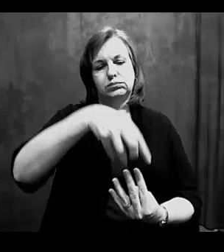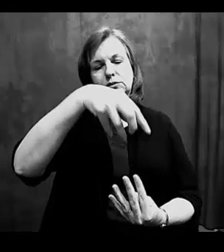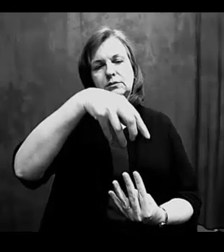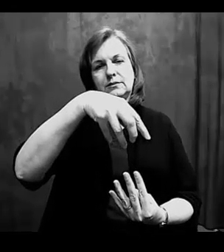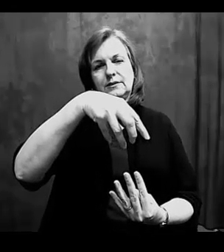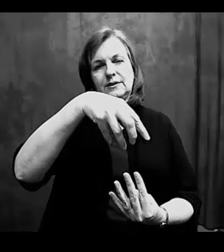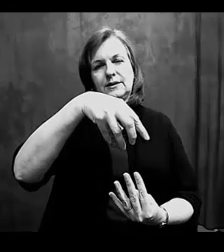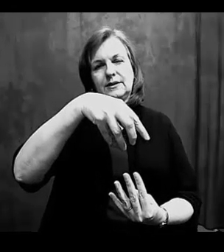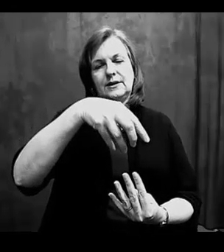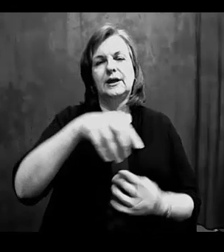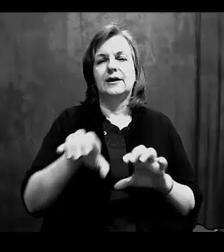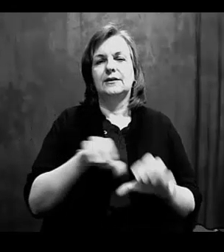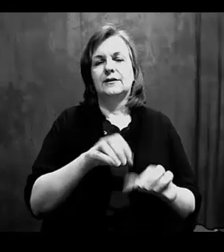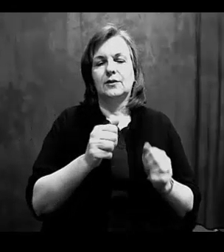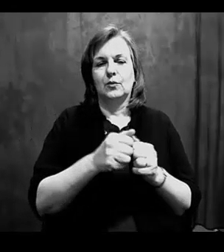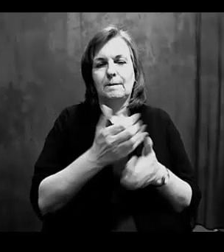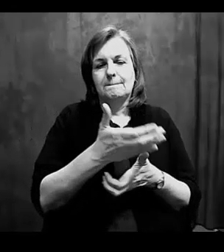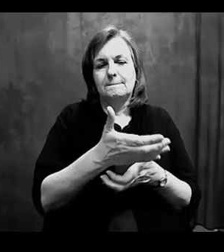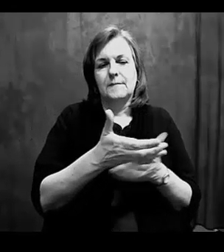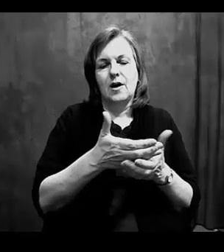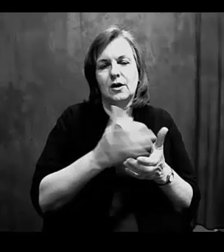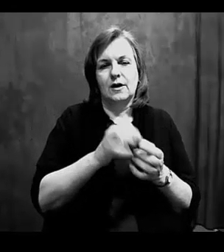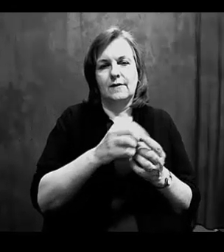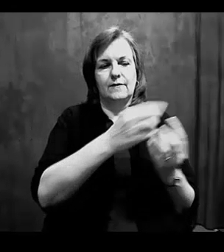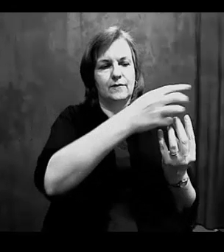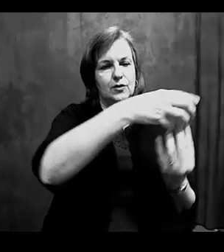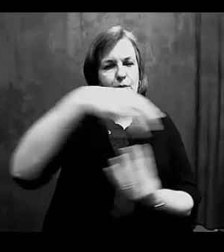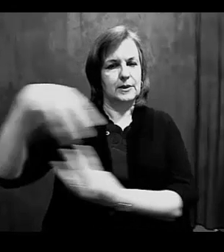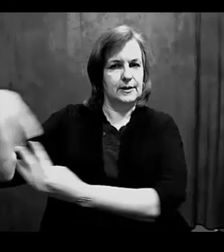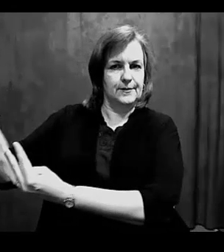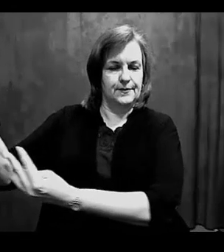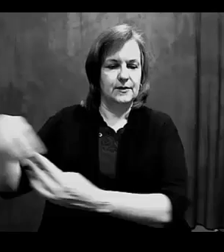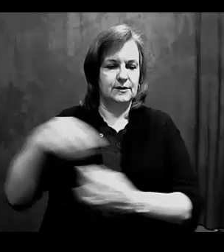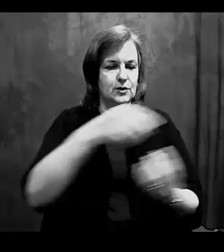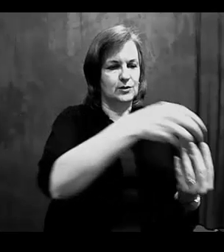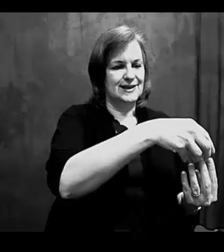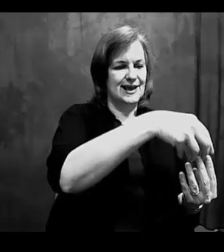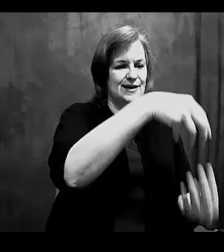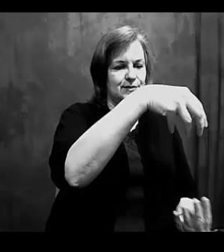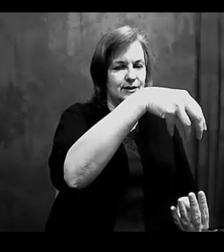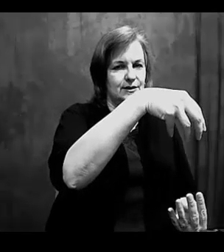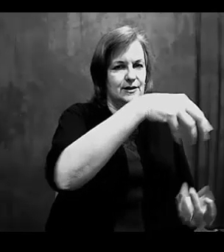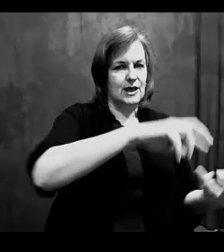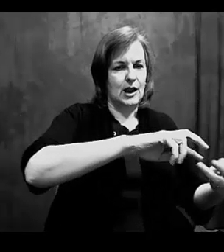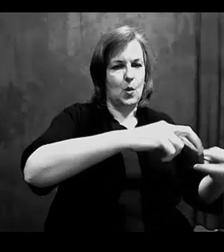as helicase is unwinding this DNA it's only going to do it in very small pieces